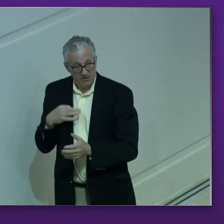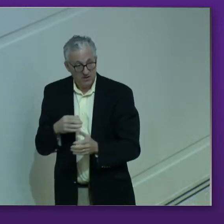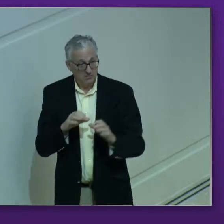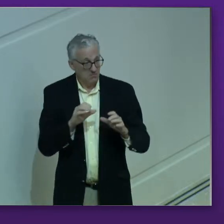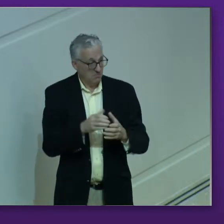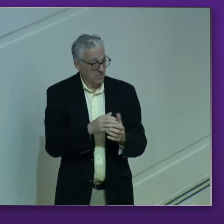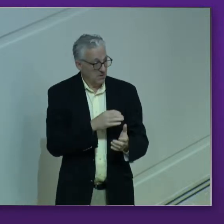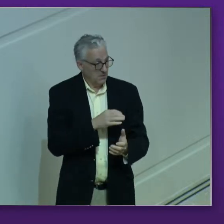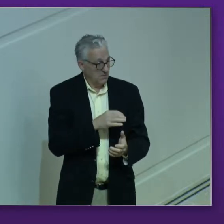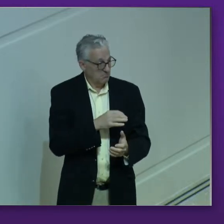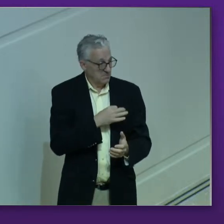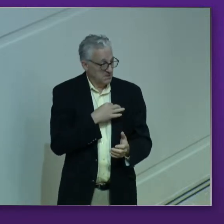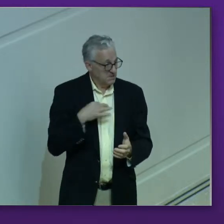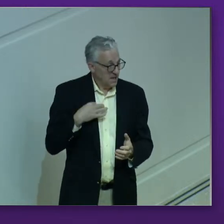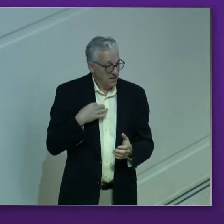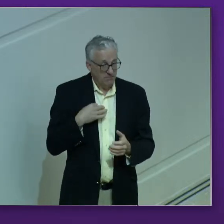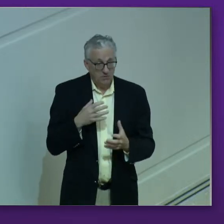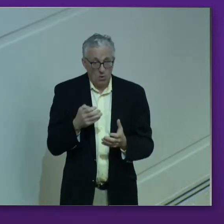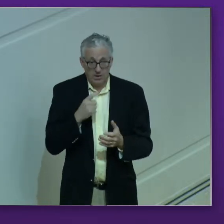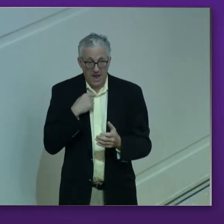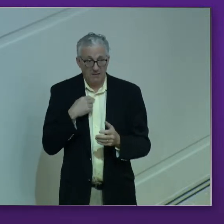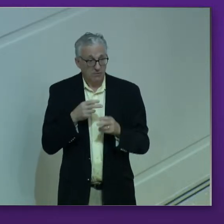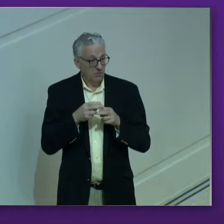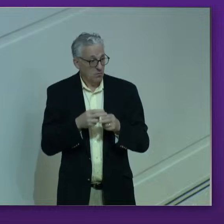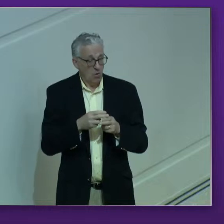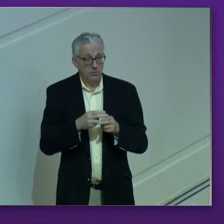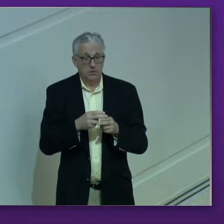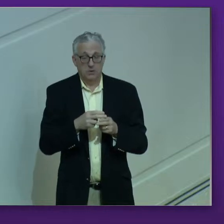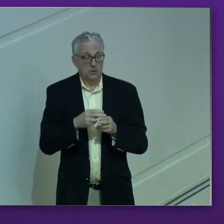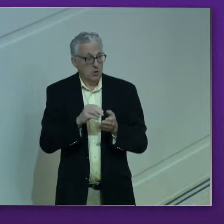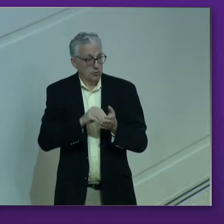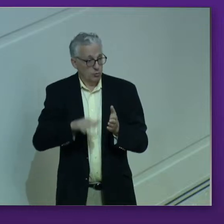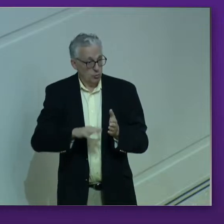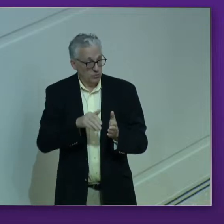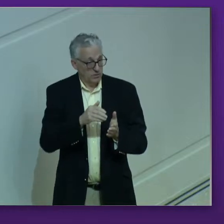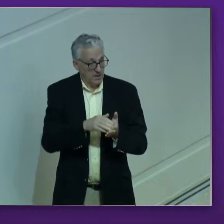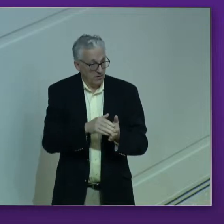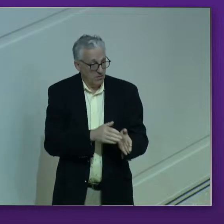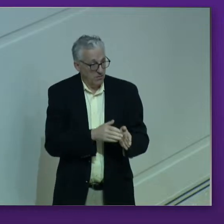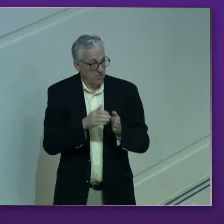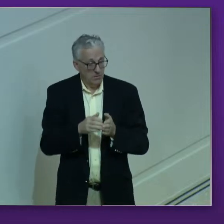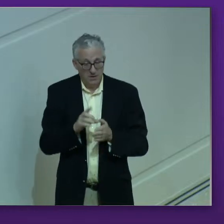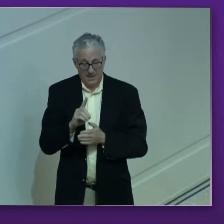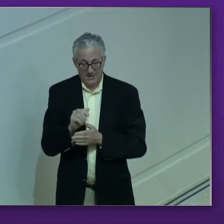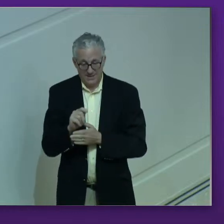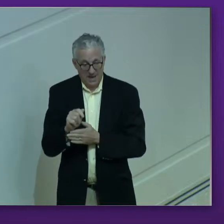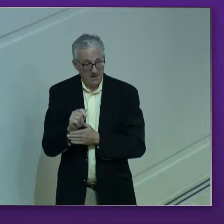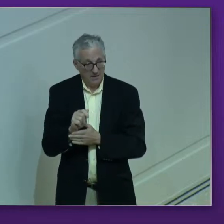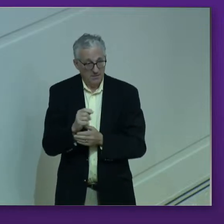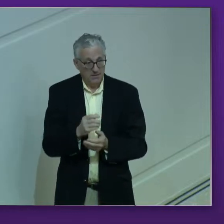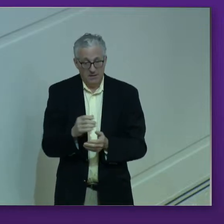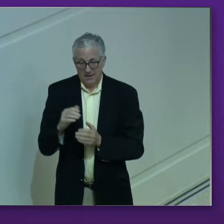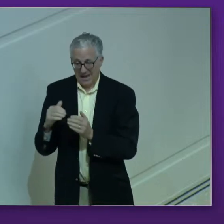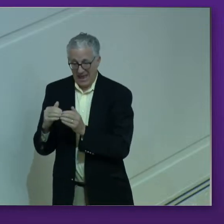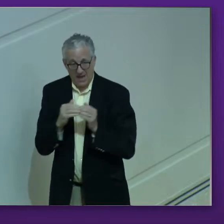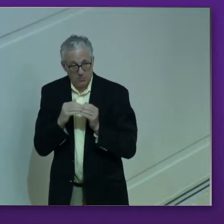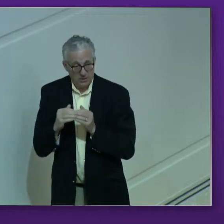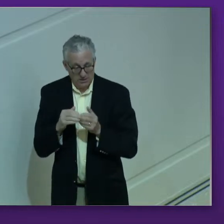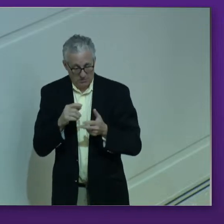FACULTY AND STAFF YOU ARE